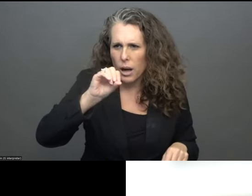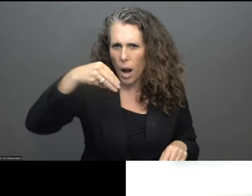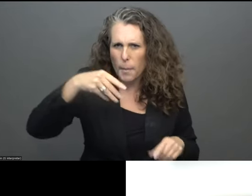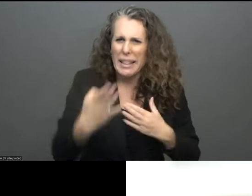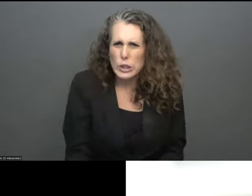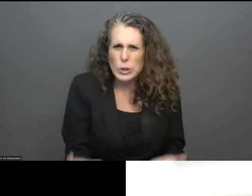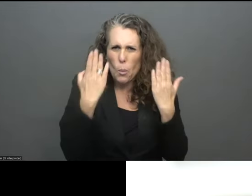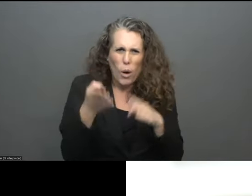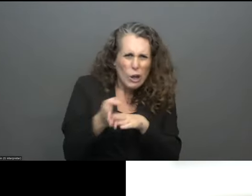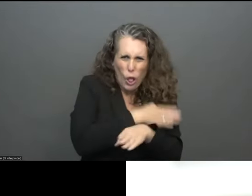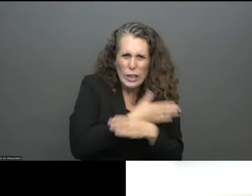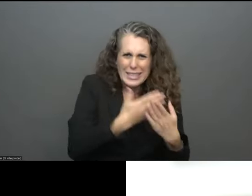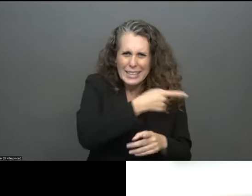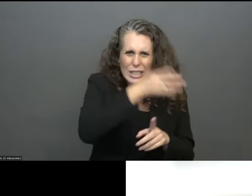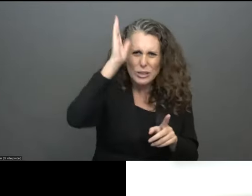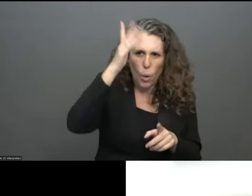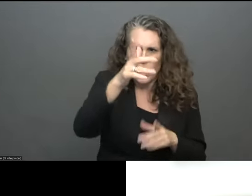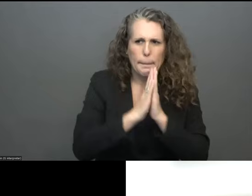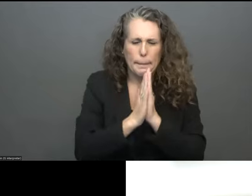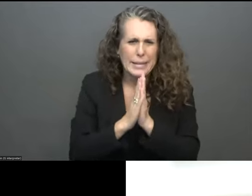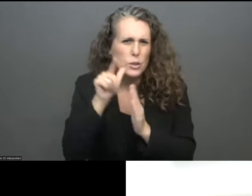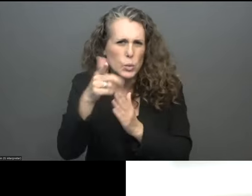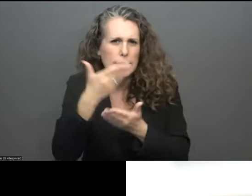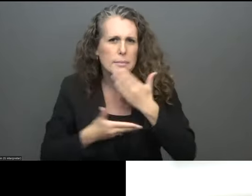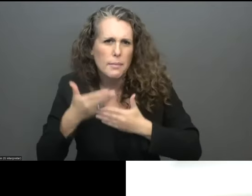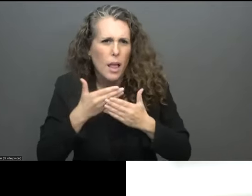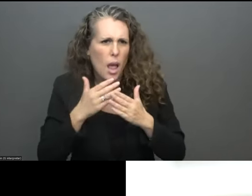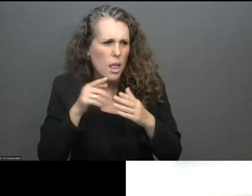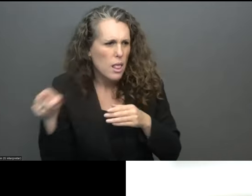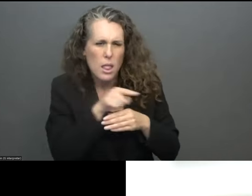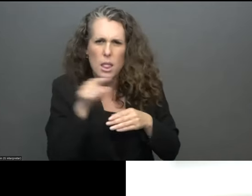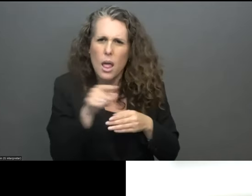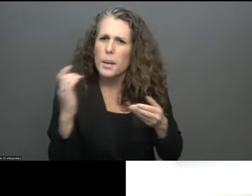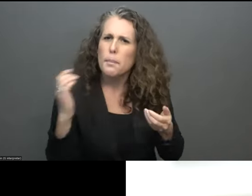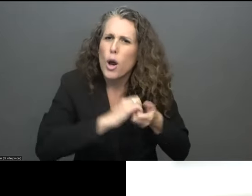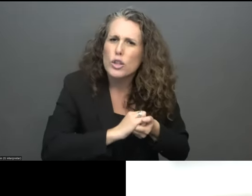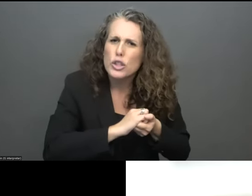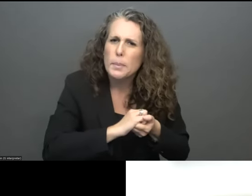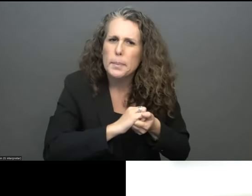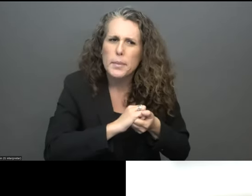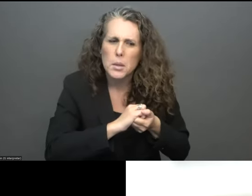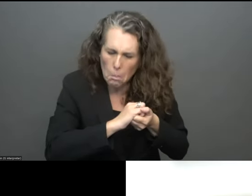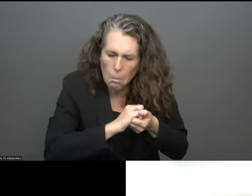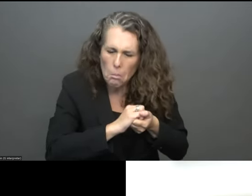15:00:34 key they are on TV your metadata less evil decision. 15:00:39 Do we lose explicate Kumasi back to Nigeria in country BWP. million people